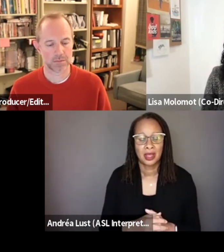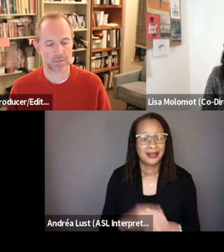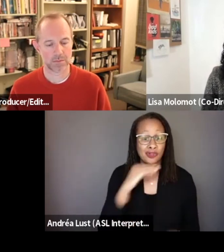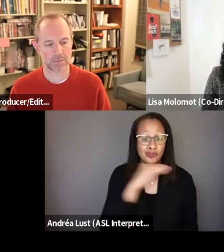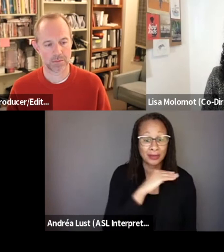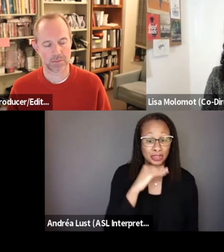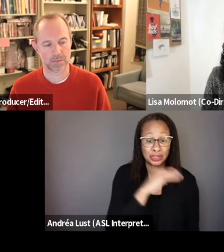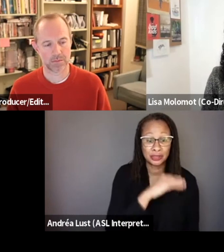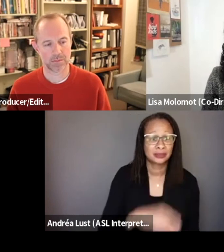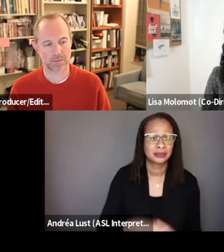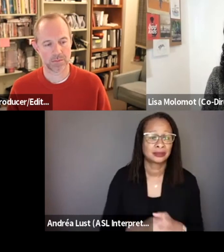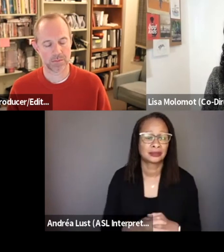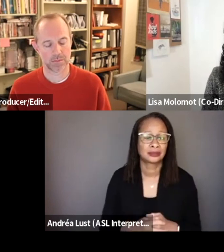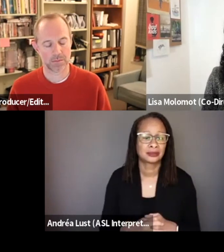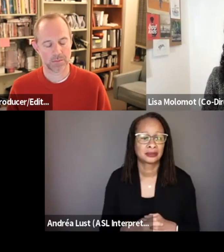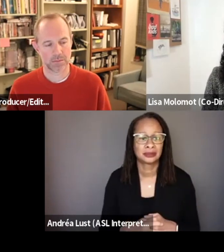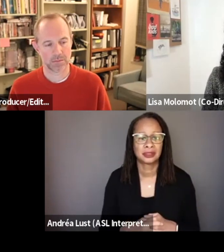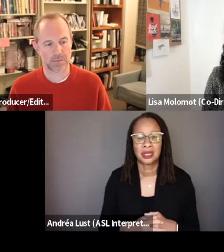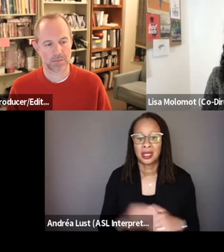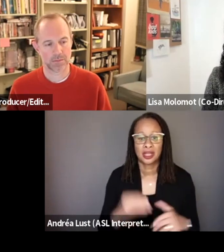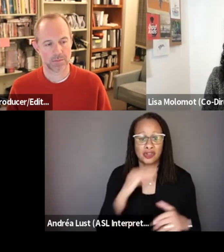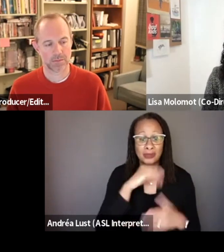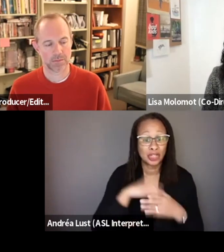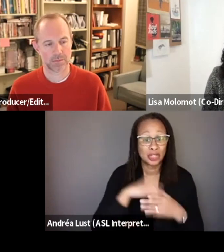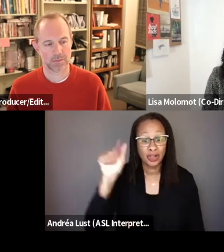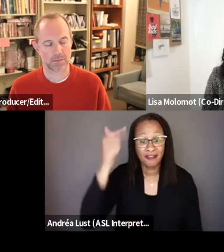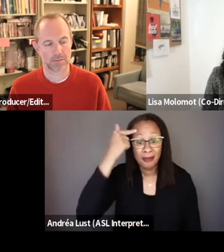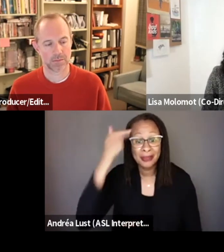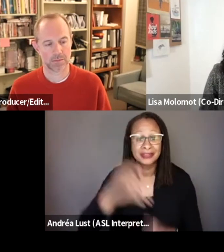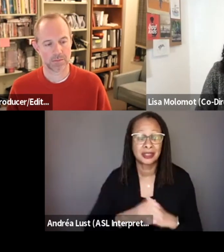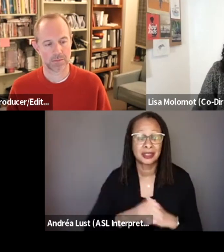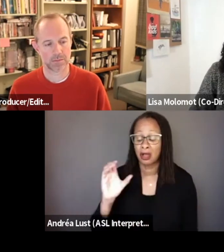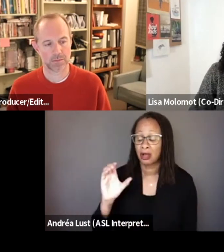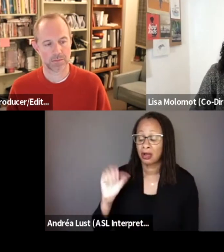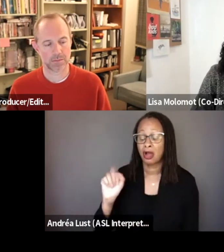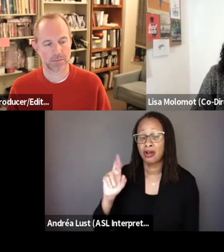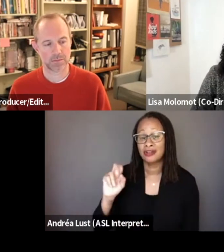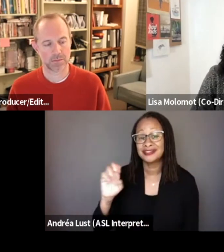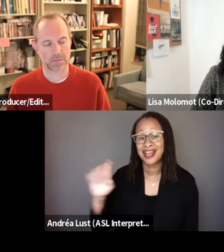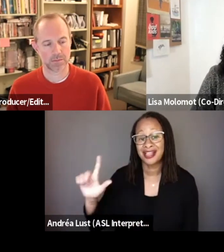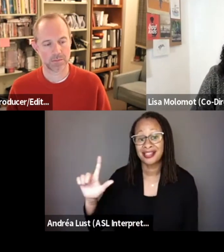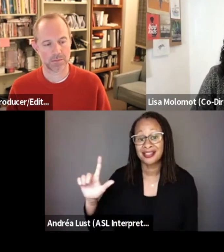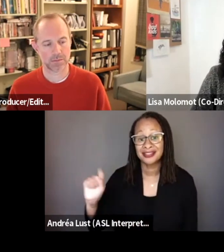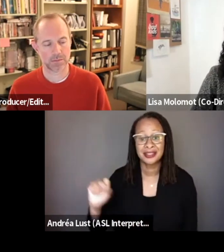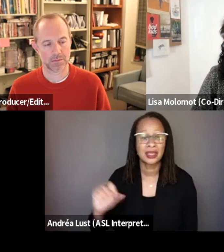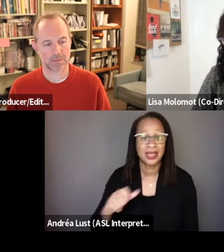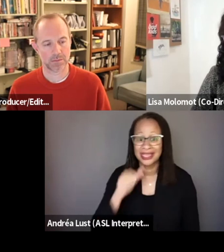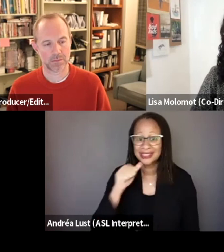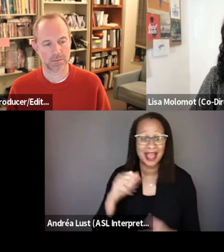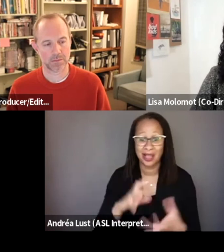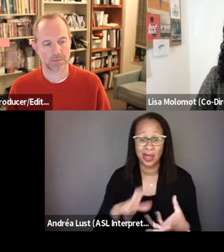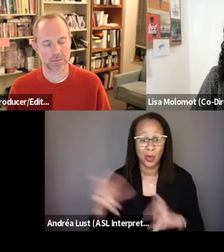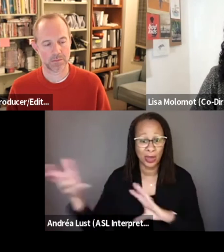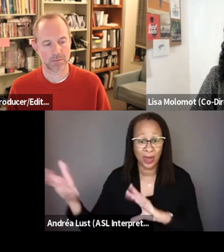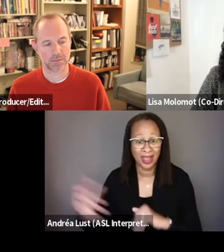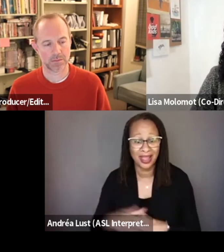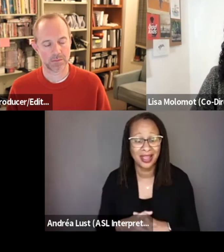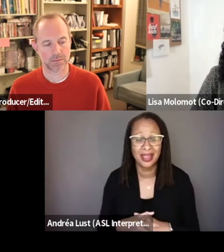corruption in governments and cartels, it's not going away. And then with climate change,